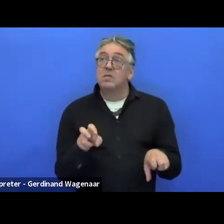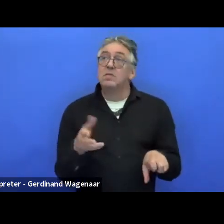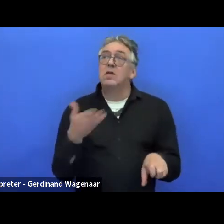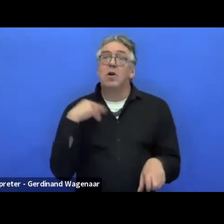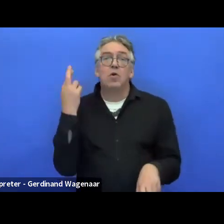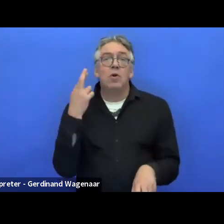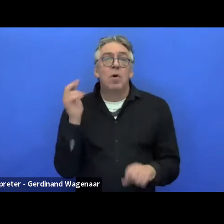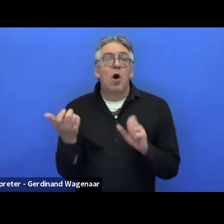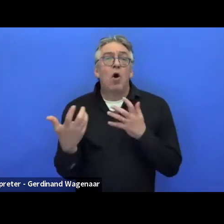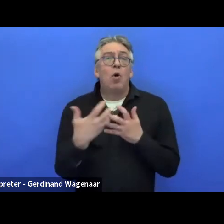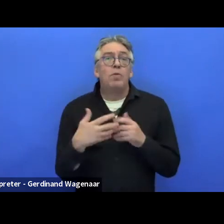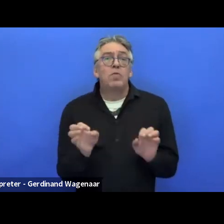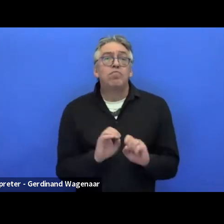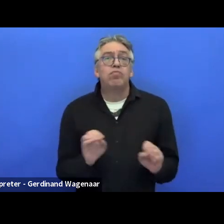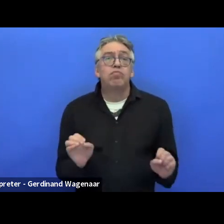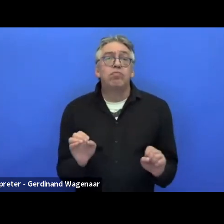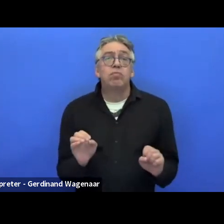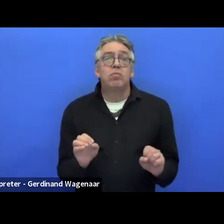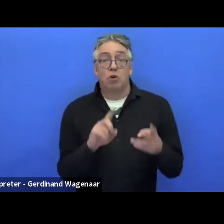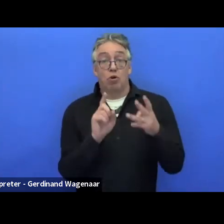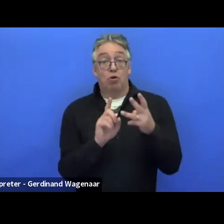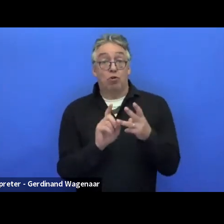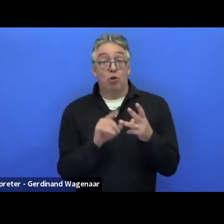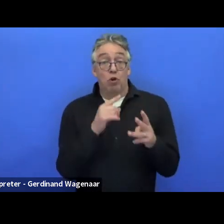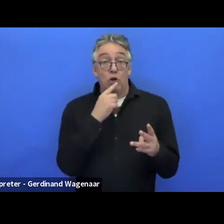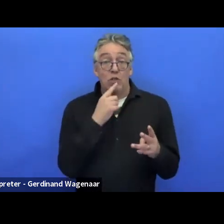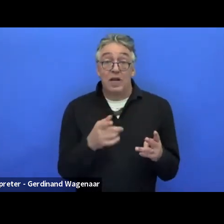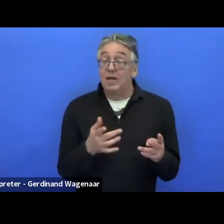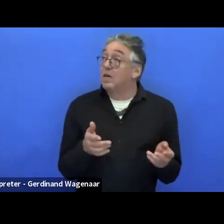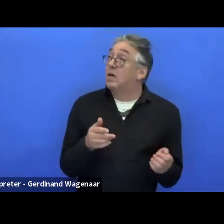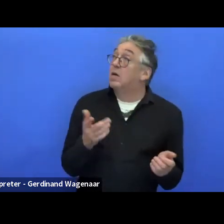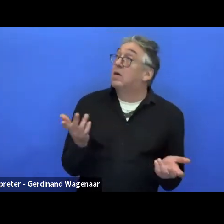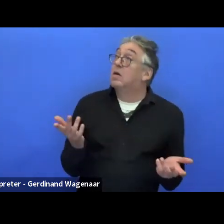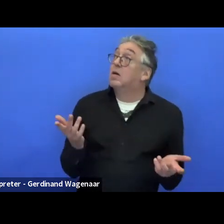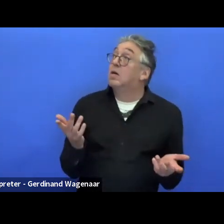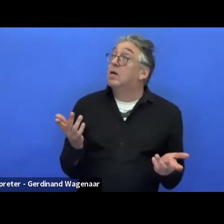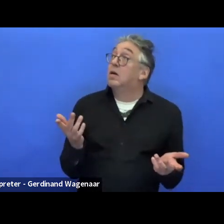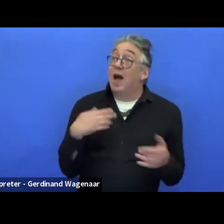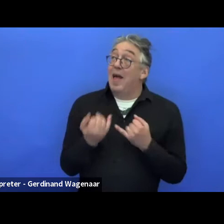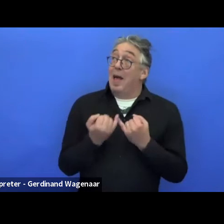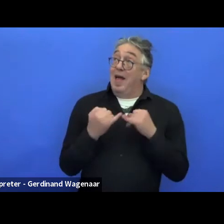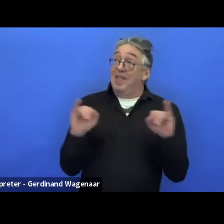mandated they couldn't sit their tests independently. Next slide, please.